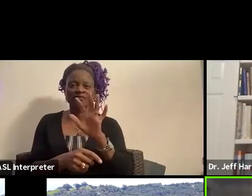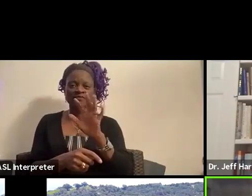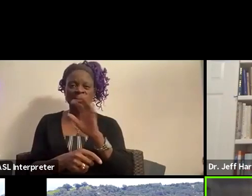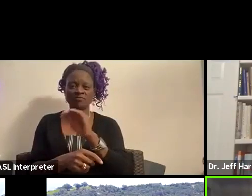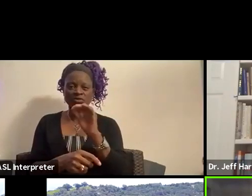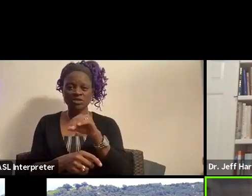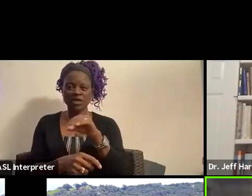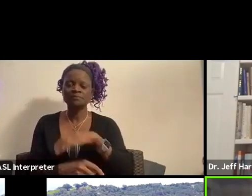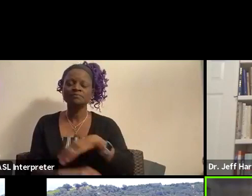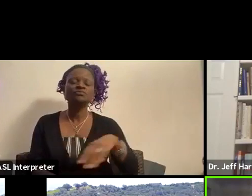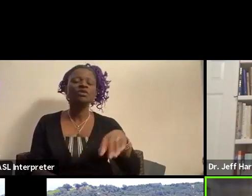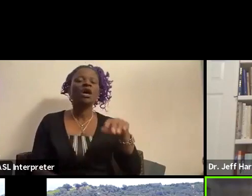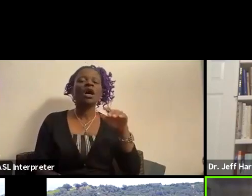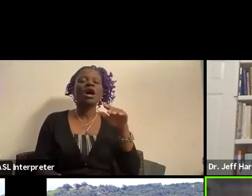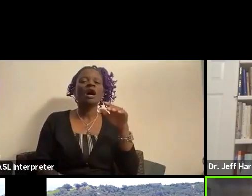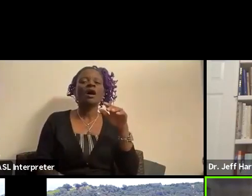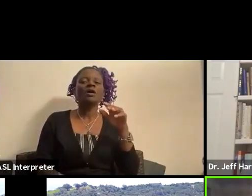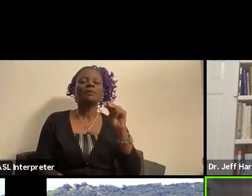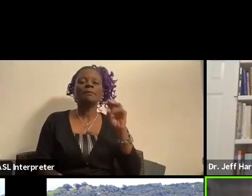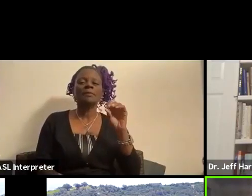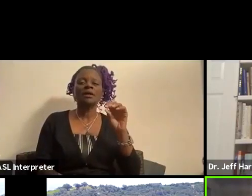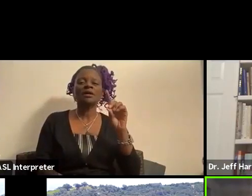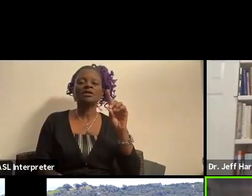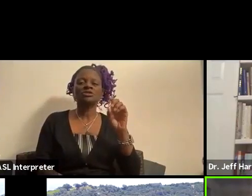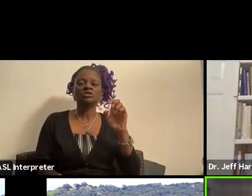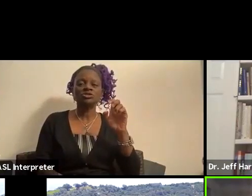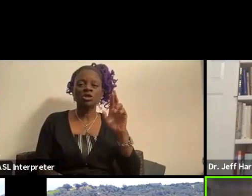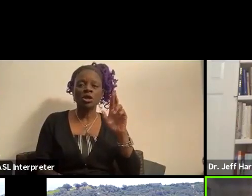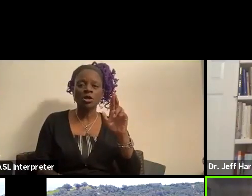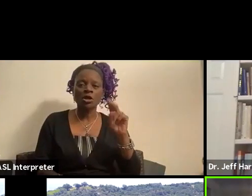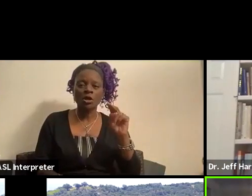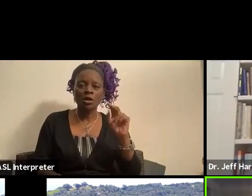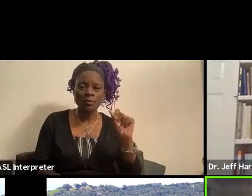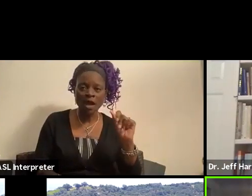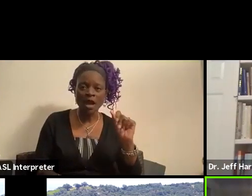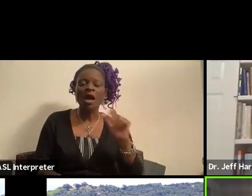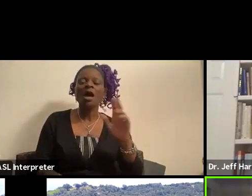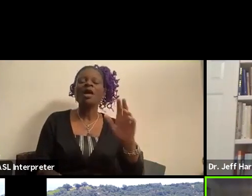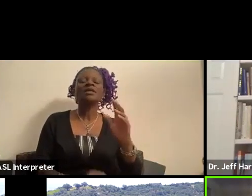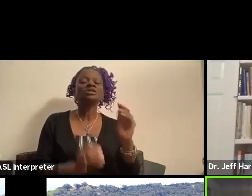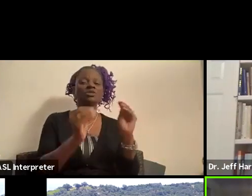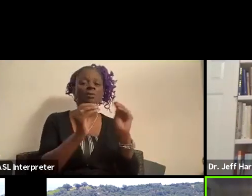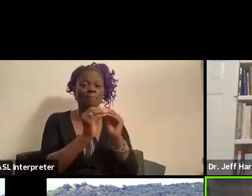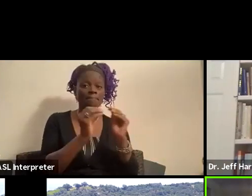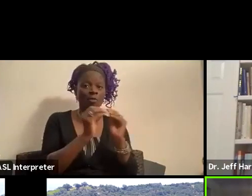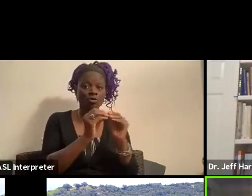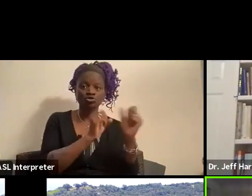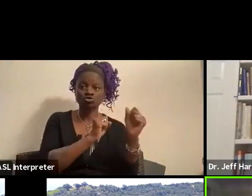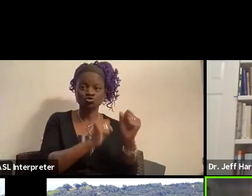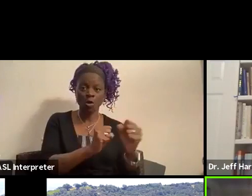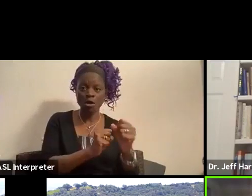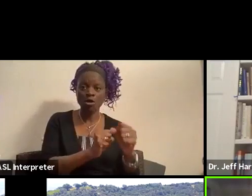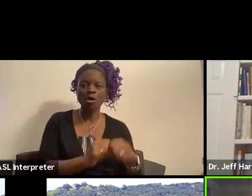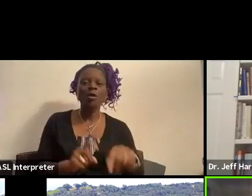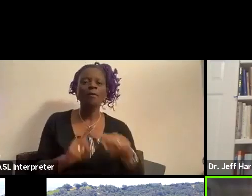dose, but still the second dose is what gets you to ninety five percent and there is either twenty one or twenty eight days between the two doses.